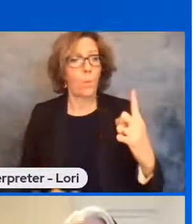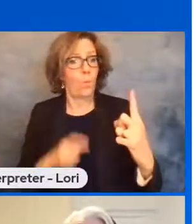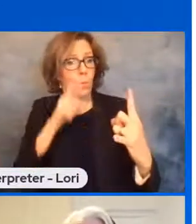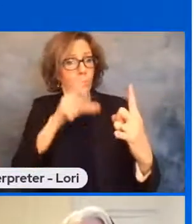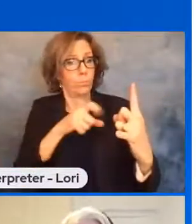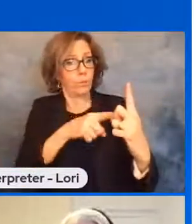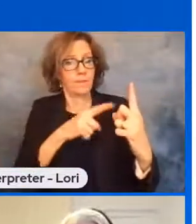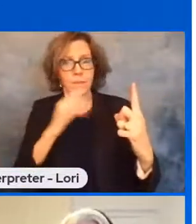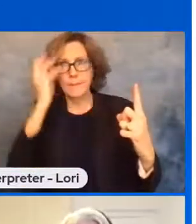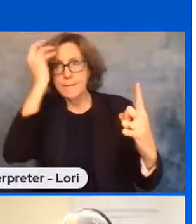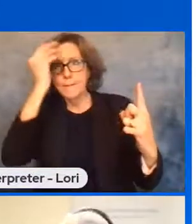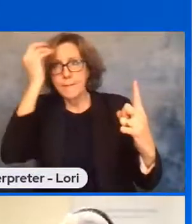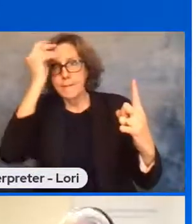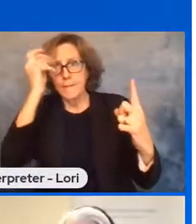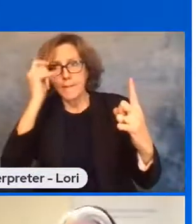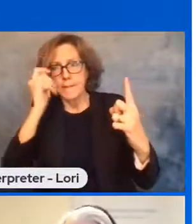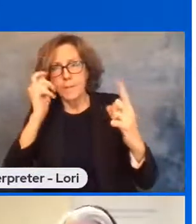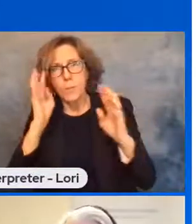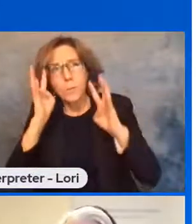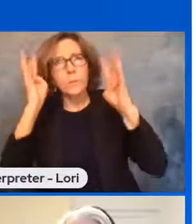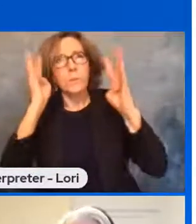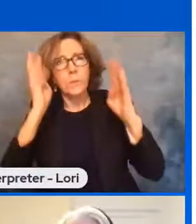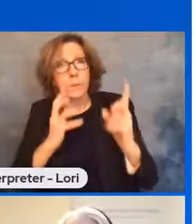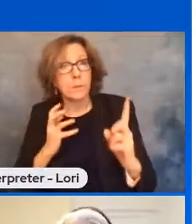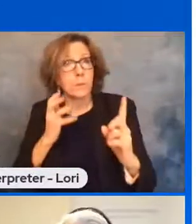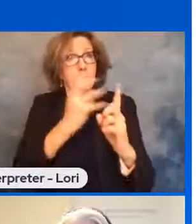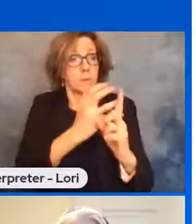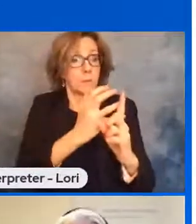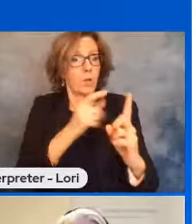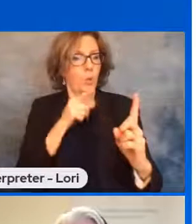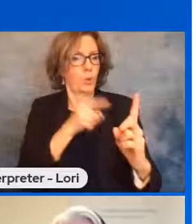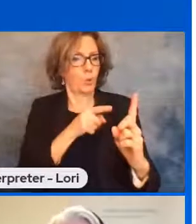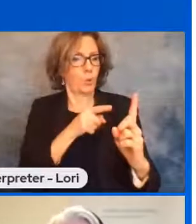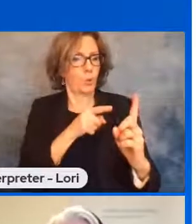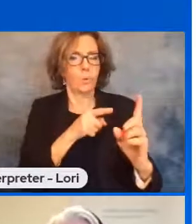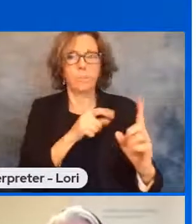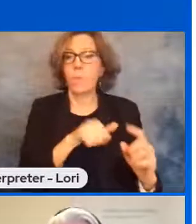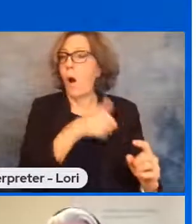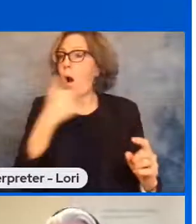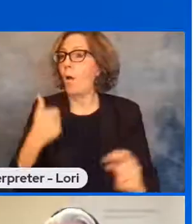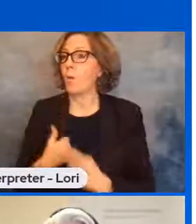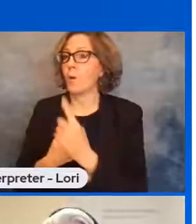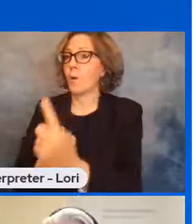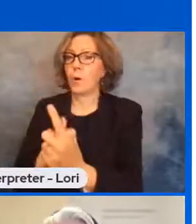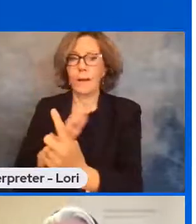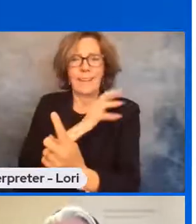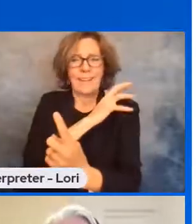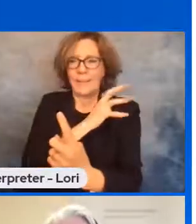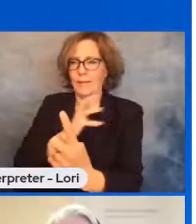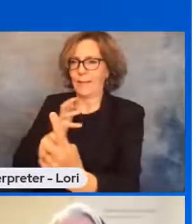So there's no perfect solution. But that doesn't mean you shouldn't get started. So start with one.